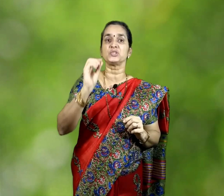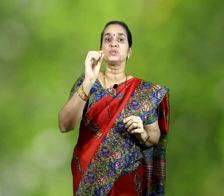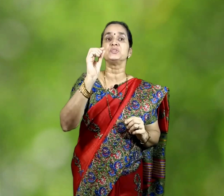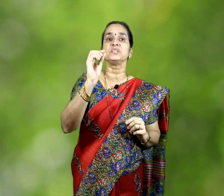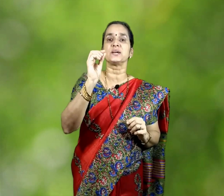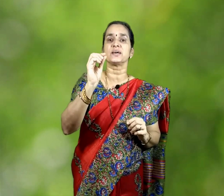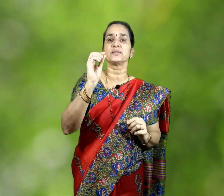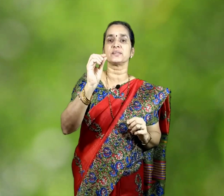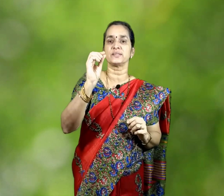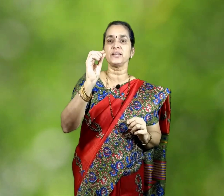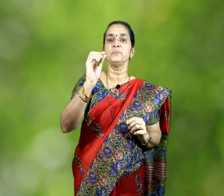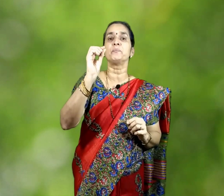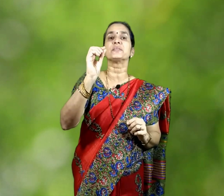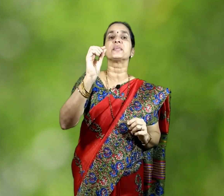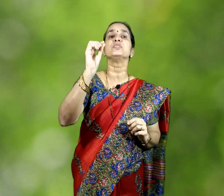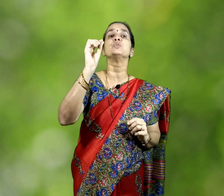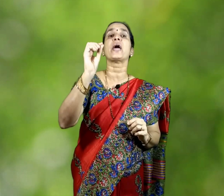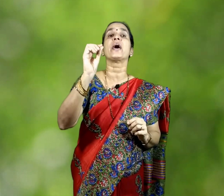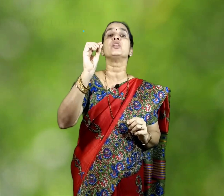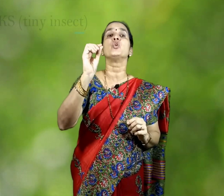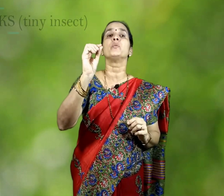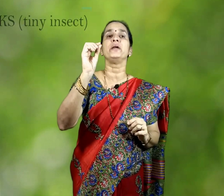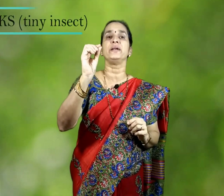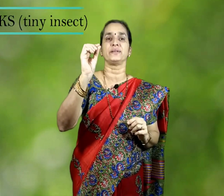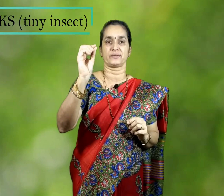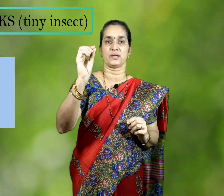It is that TINY!!!!!